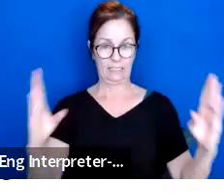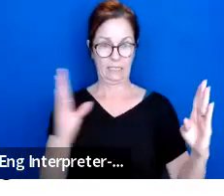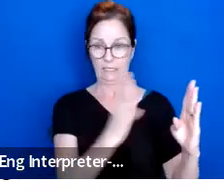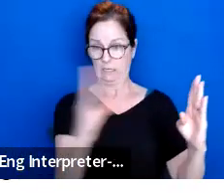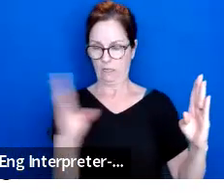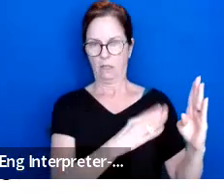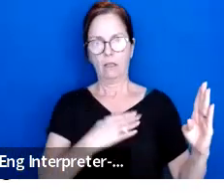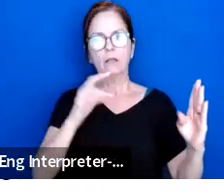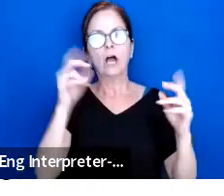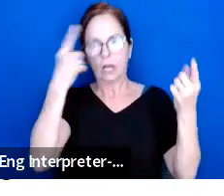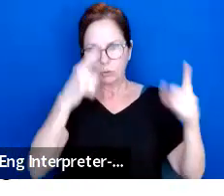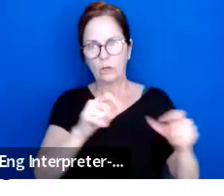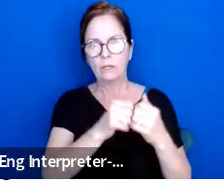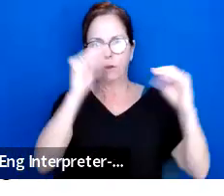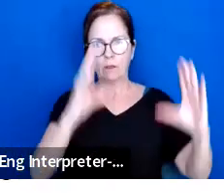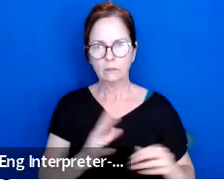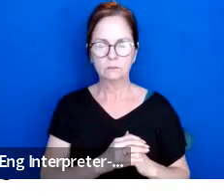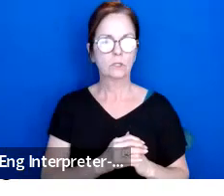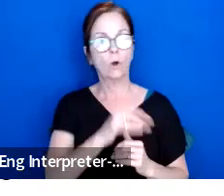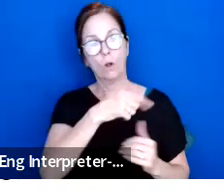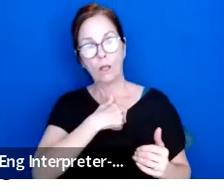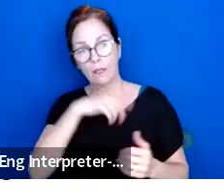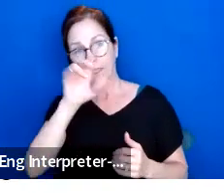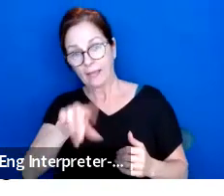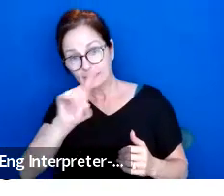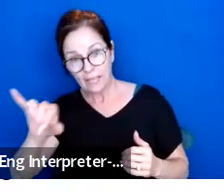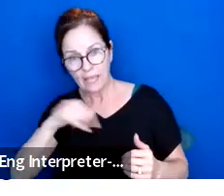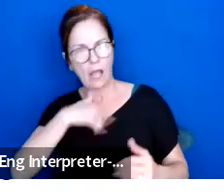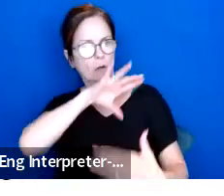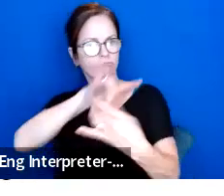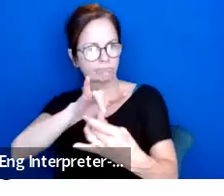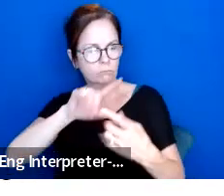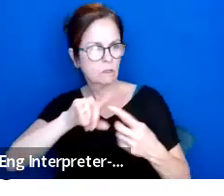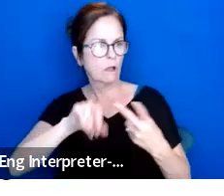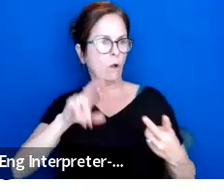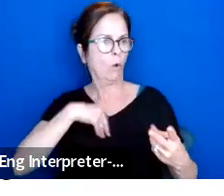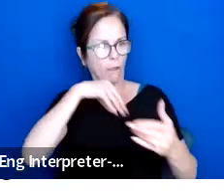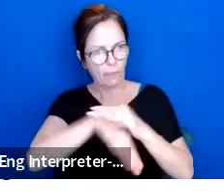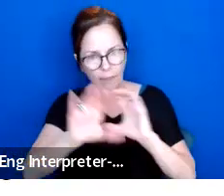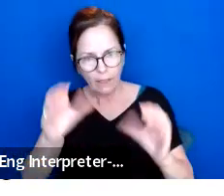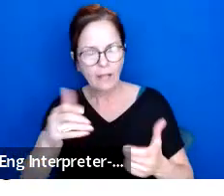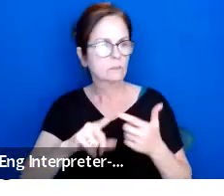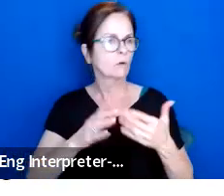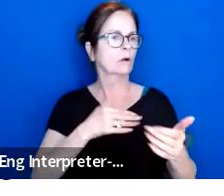So picking, you know, the week that you'll be in there or the day that you're going to class is incredibly important.